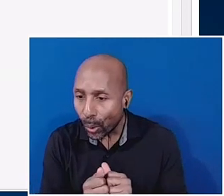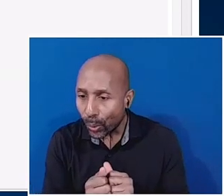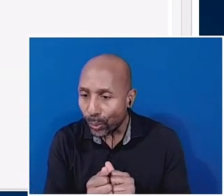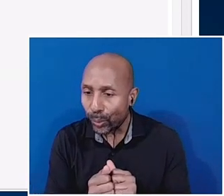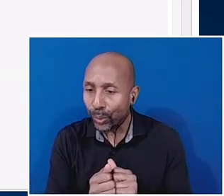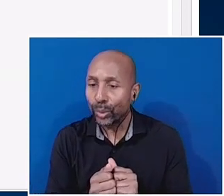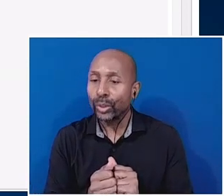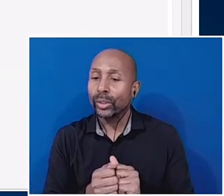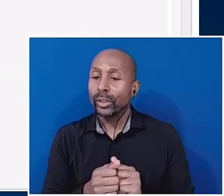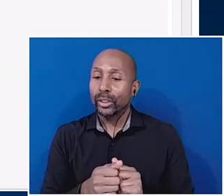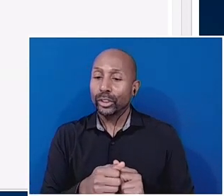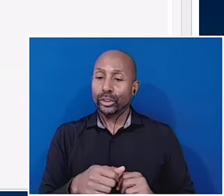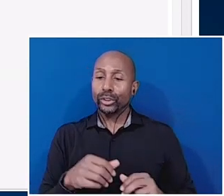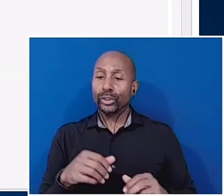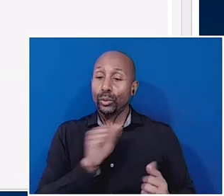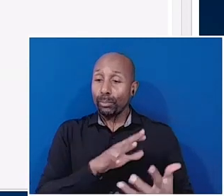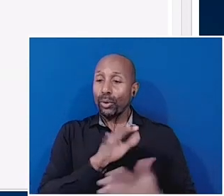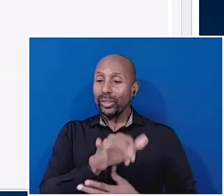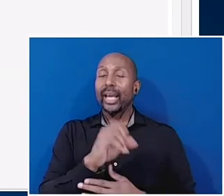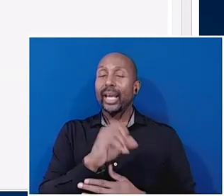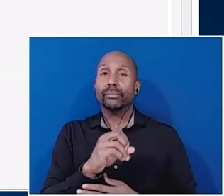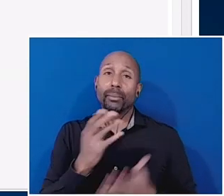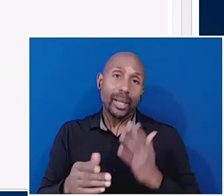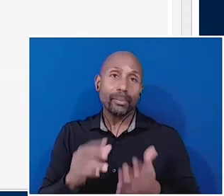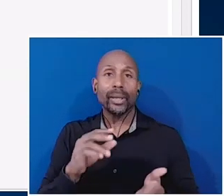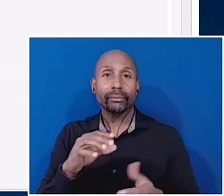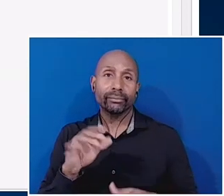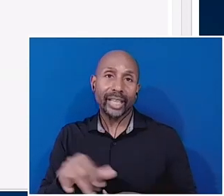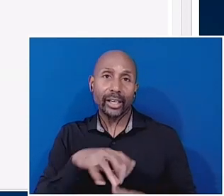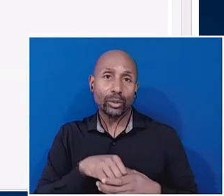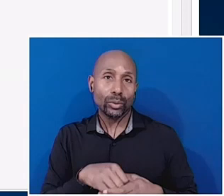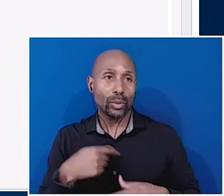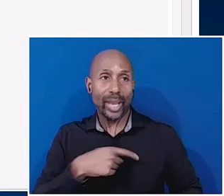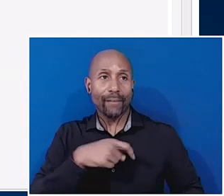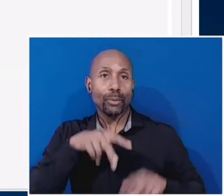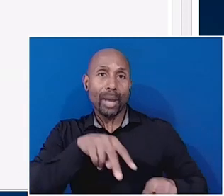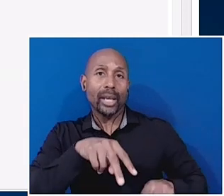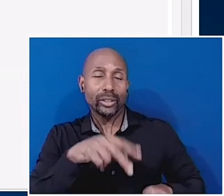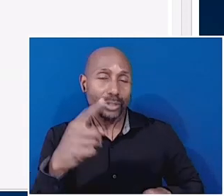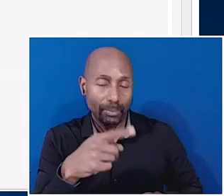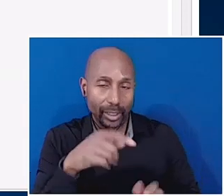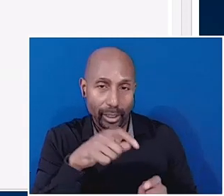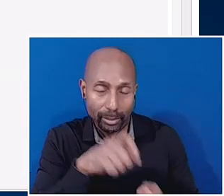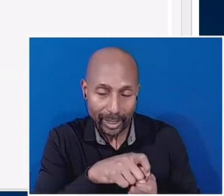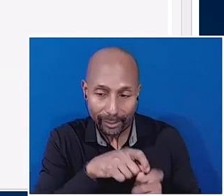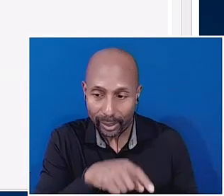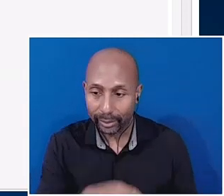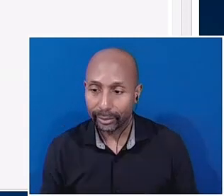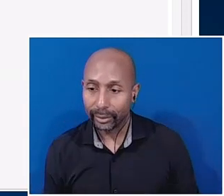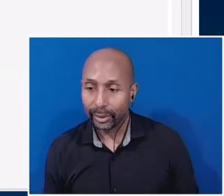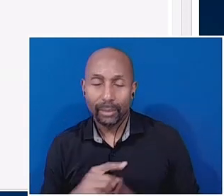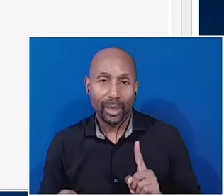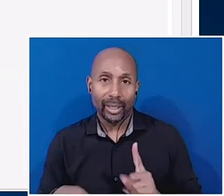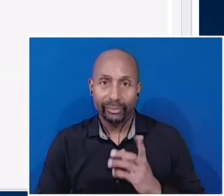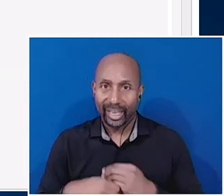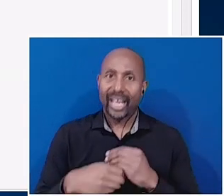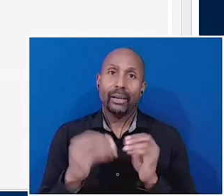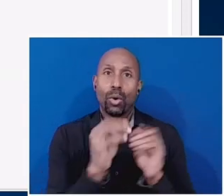regulation. But there certainly is responsibility by the institution and the accreditor to review these.